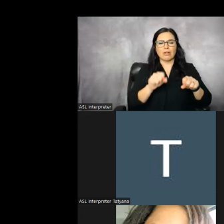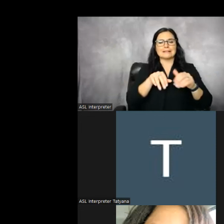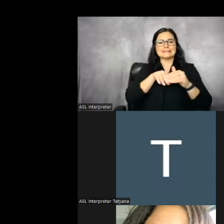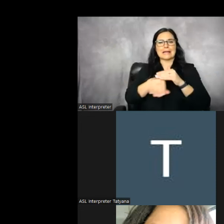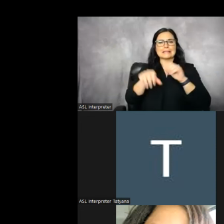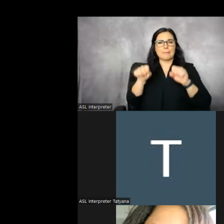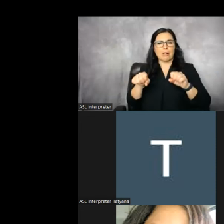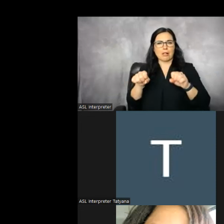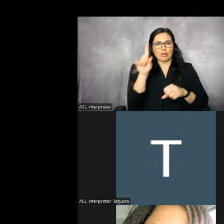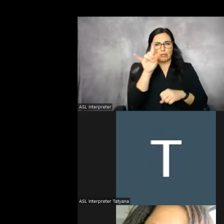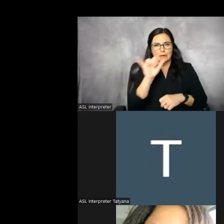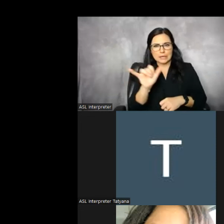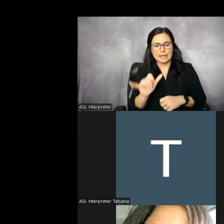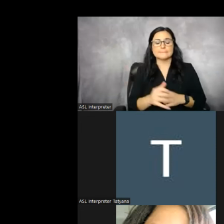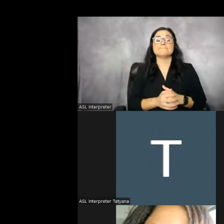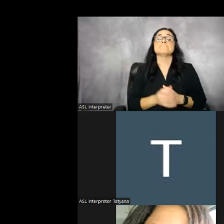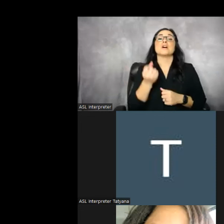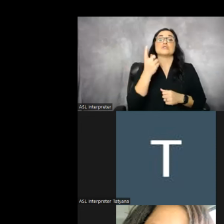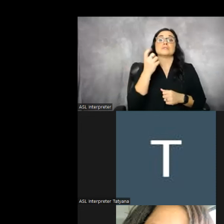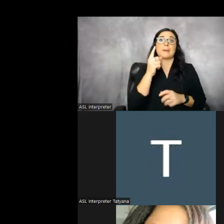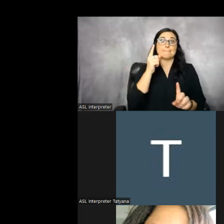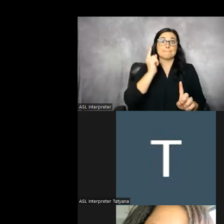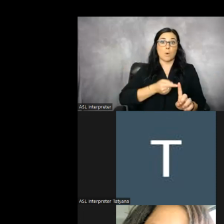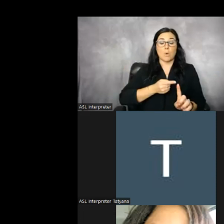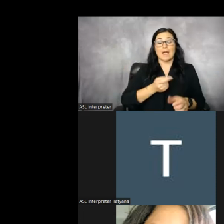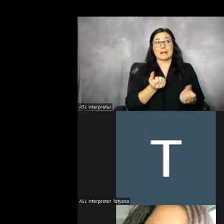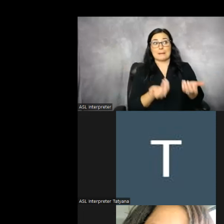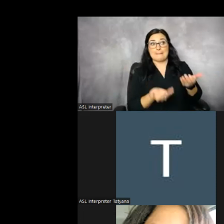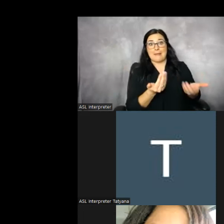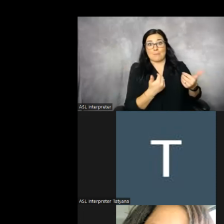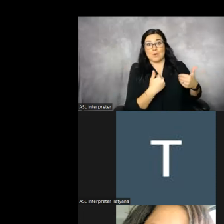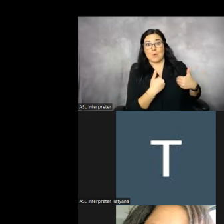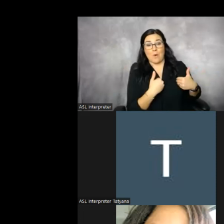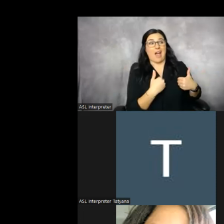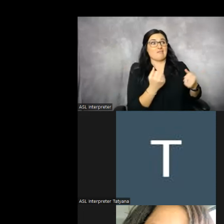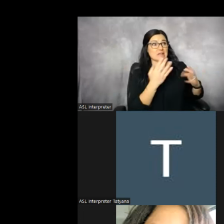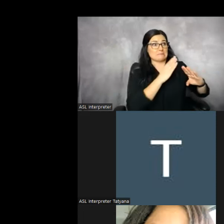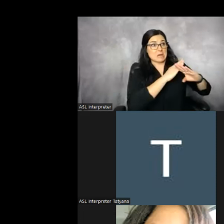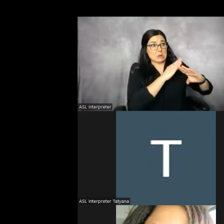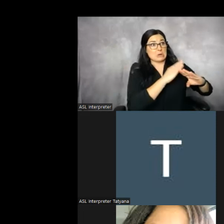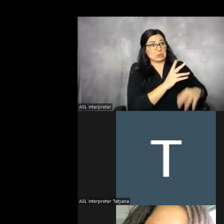So, at the end of the day, you may have a number of barriers that you've come up with, you know?